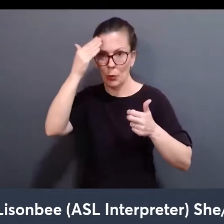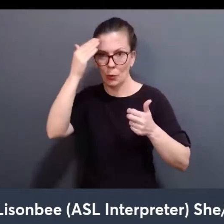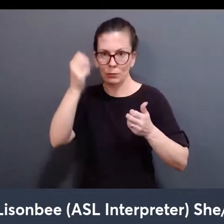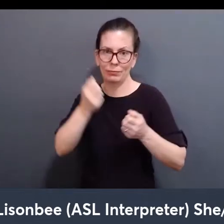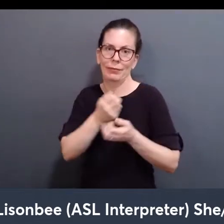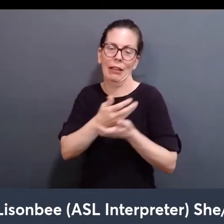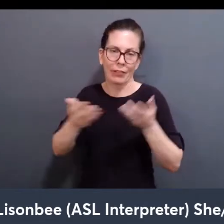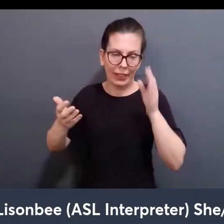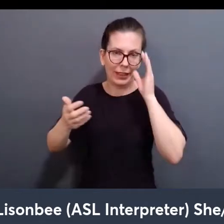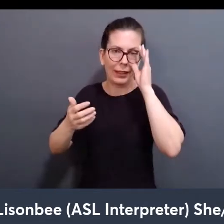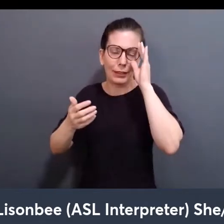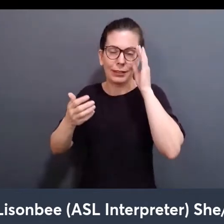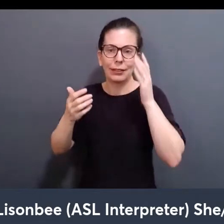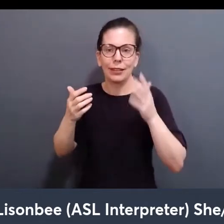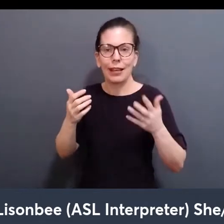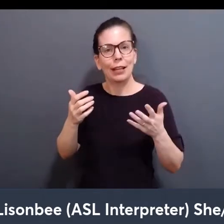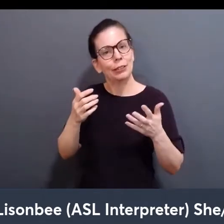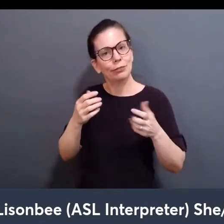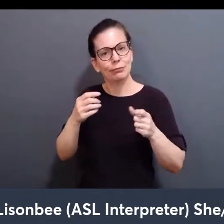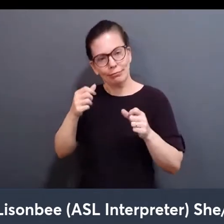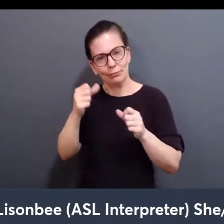and keep up to date with all of them.